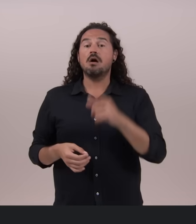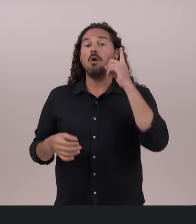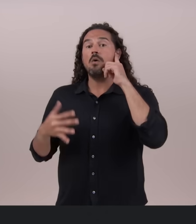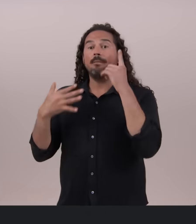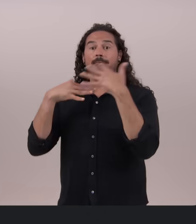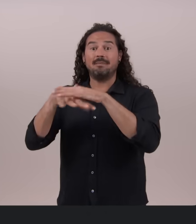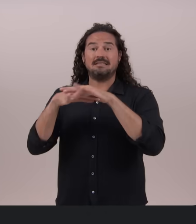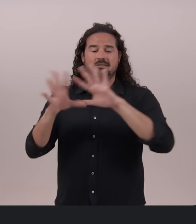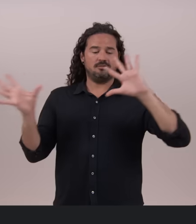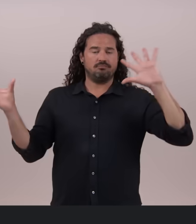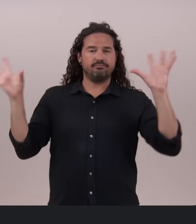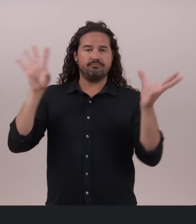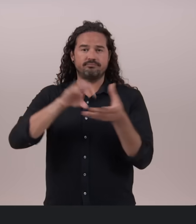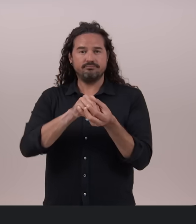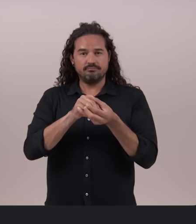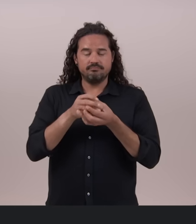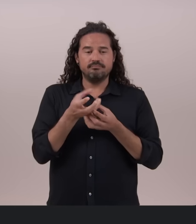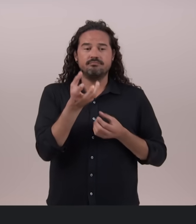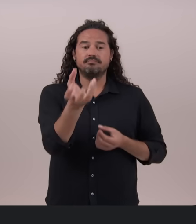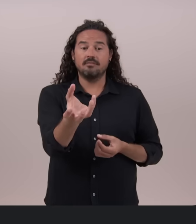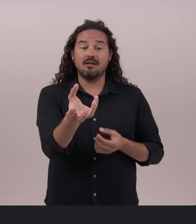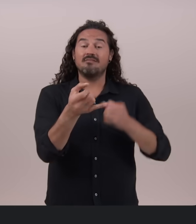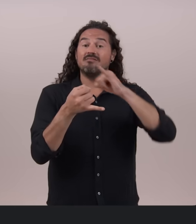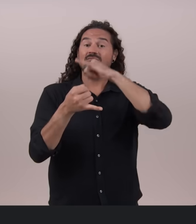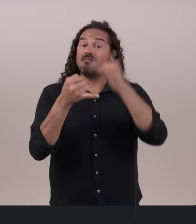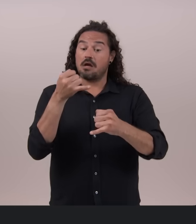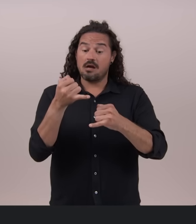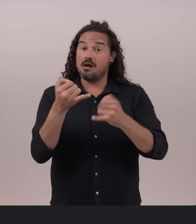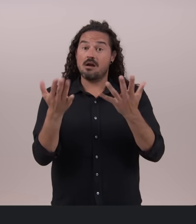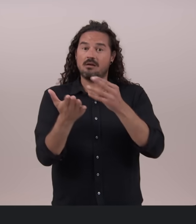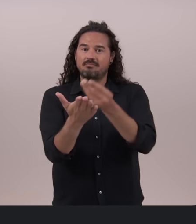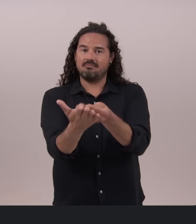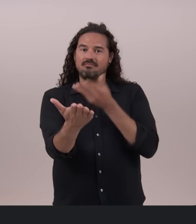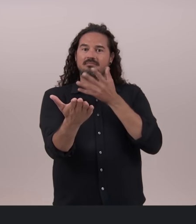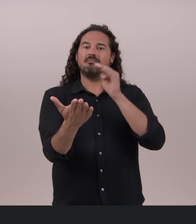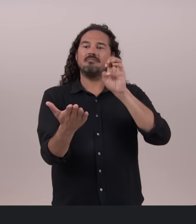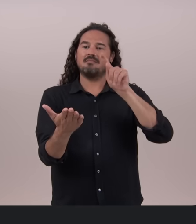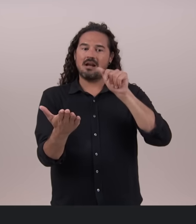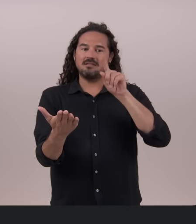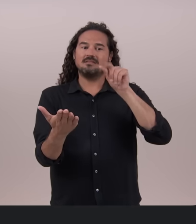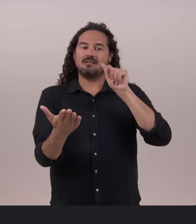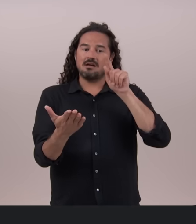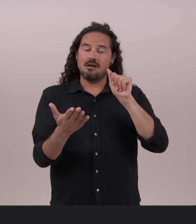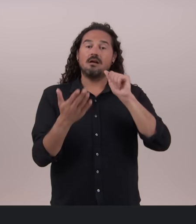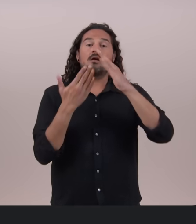Finally, it generates metadata, uses Nano Banana for cover art, and saves a complete ready-to-stream